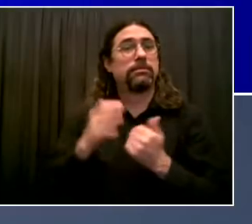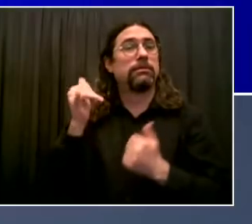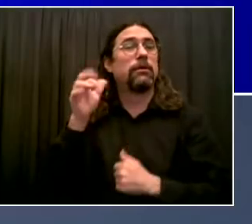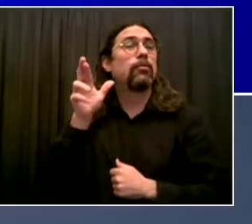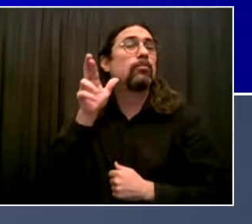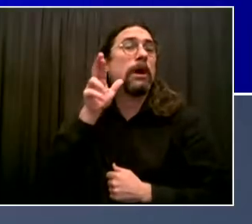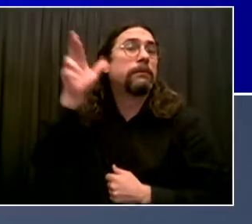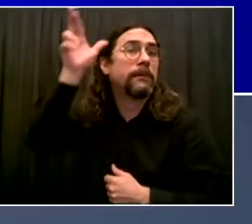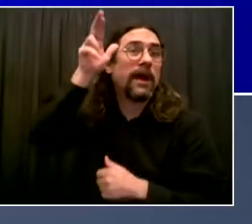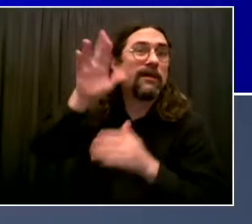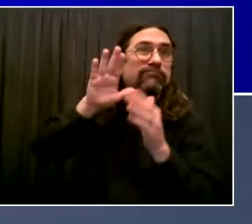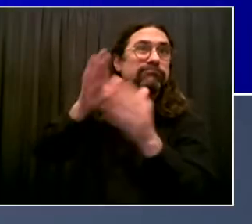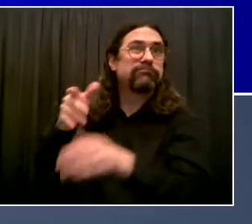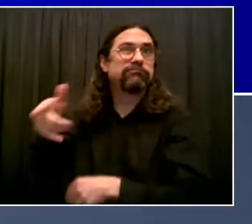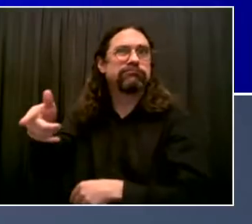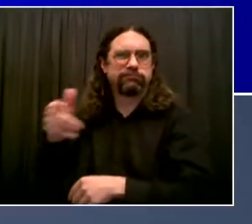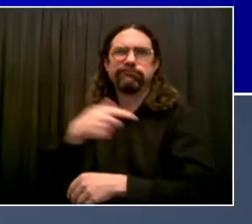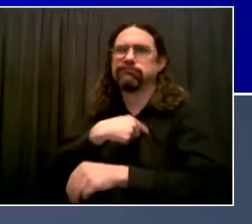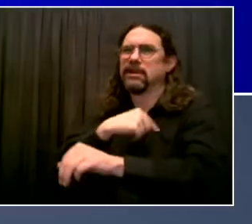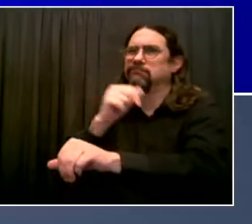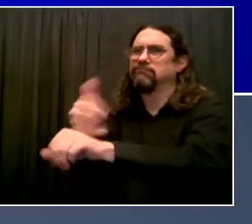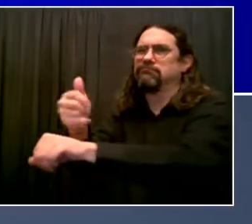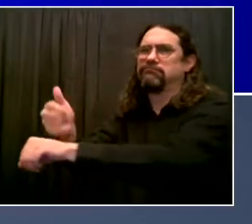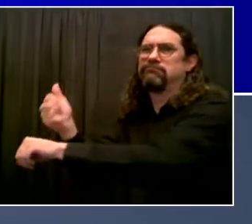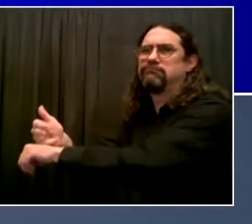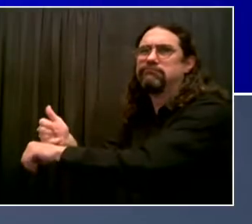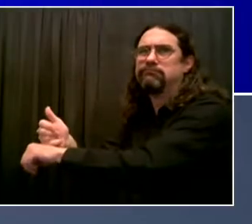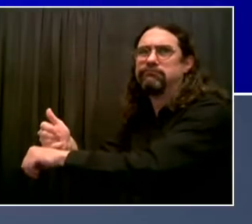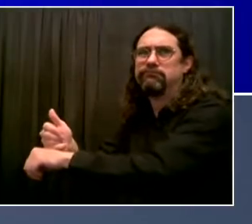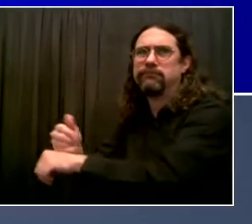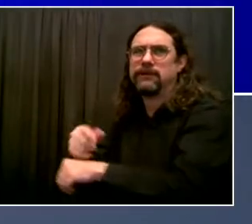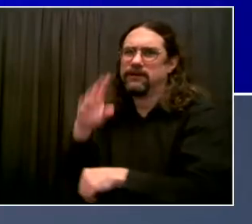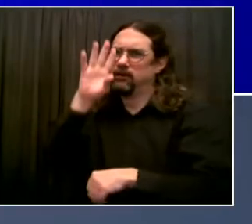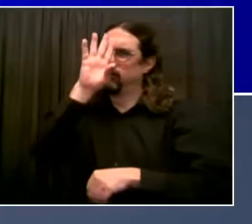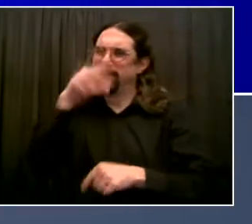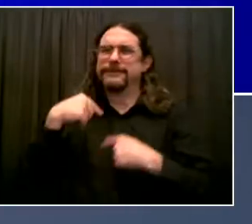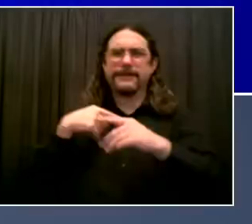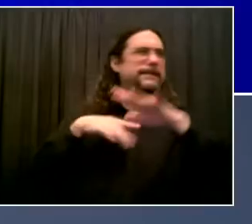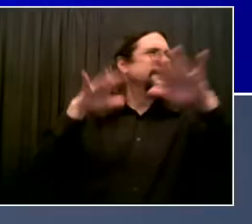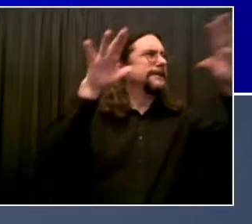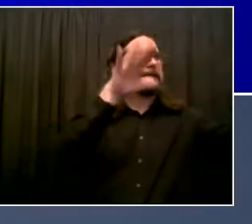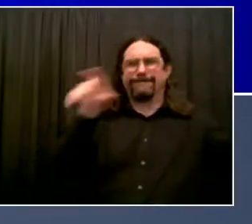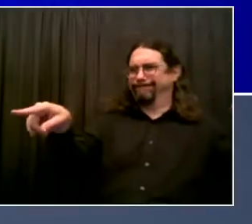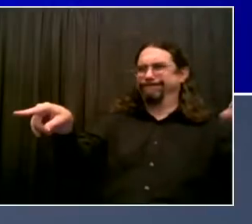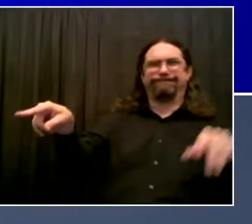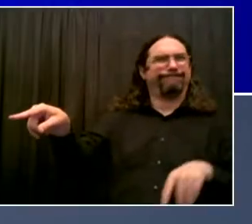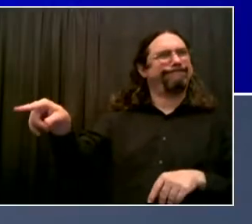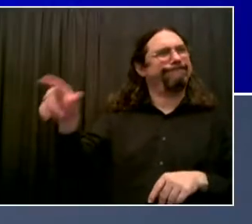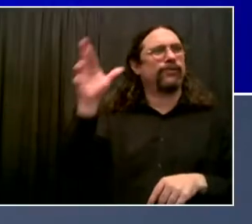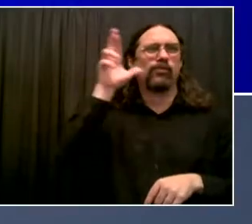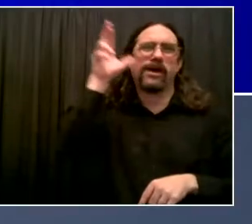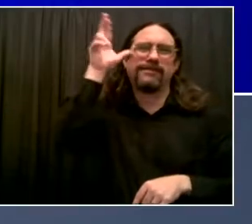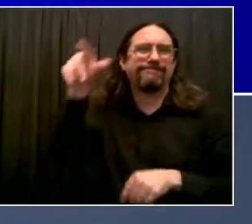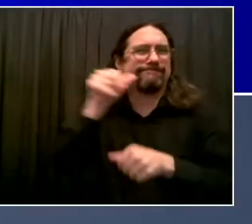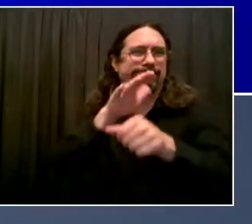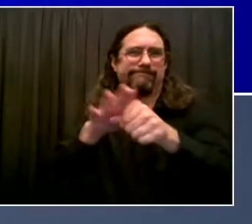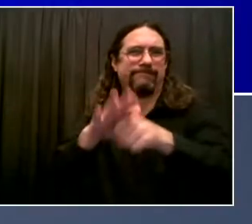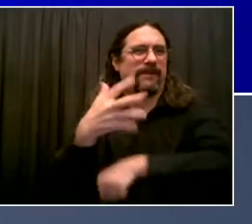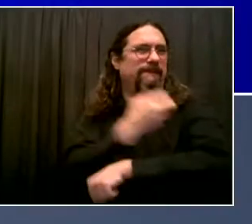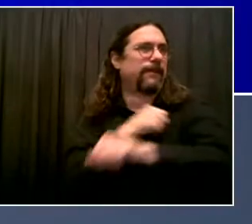POP-UP SITES IN THE ROCK WAYS.